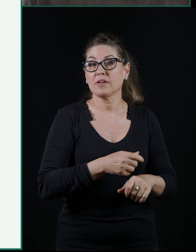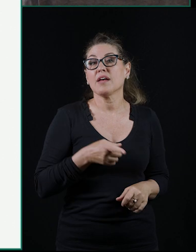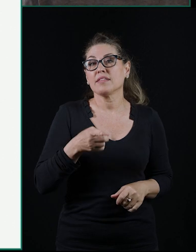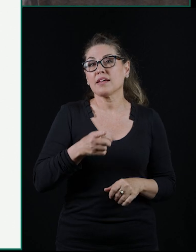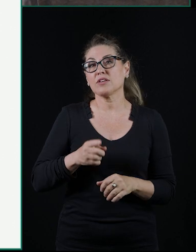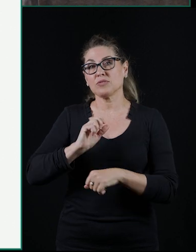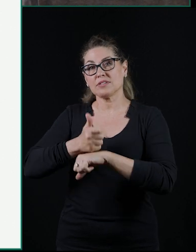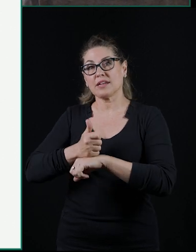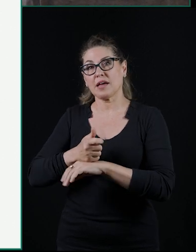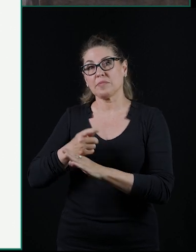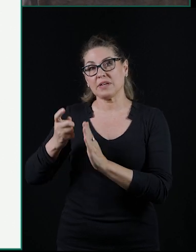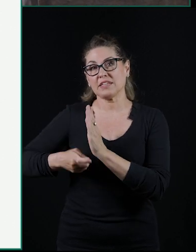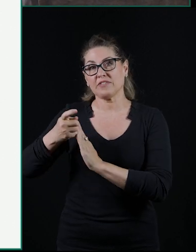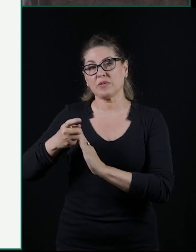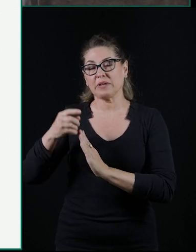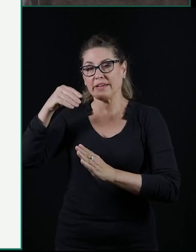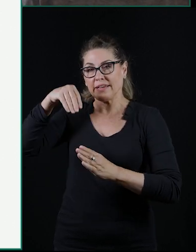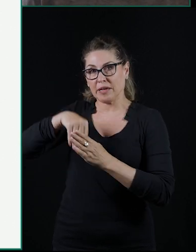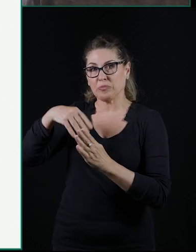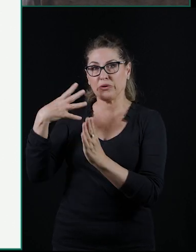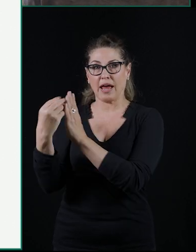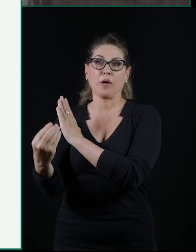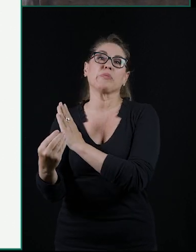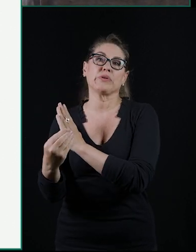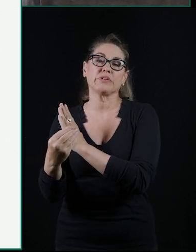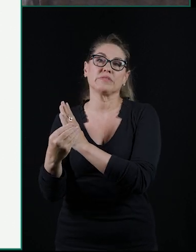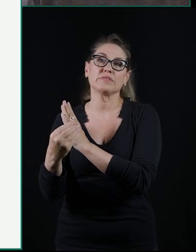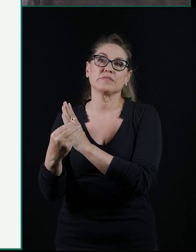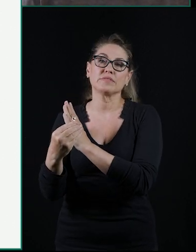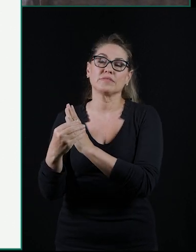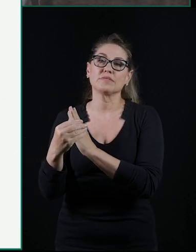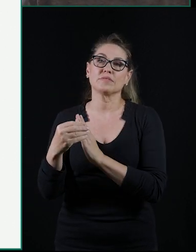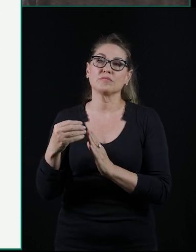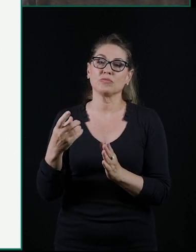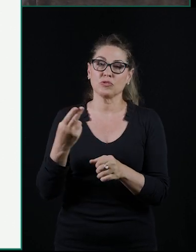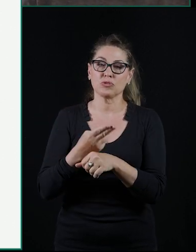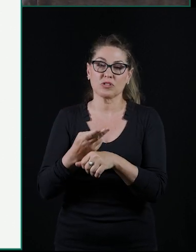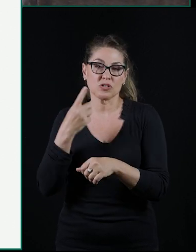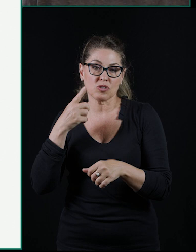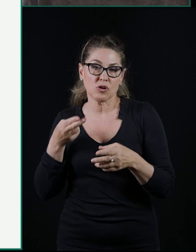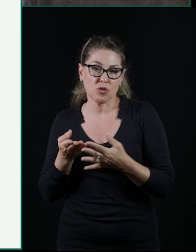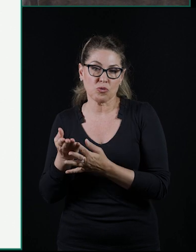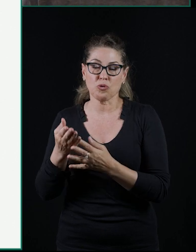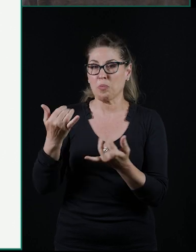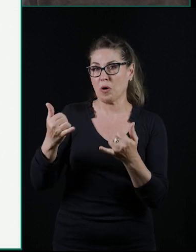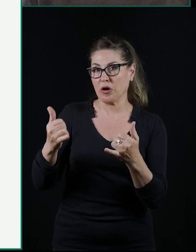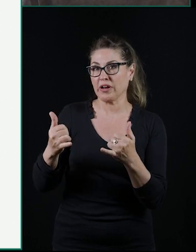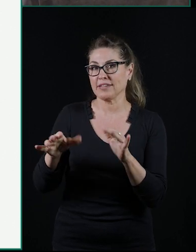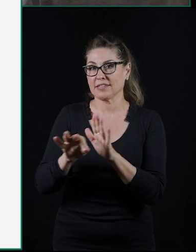a default input output using system default values through Party device selection types.